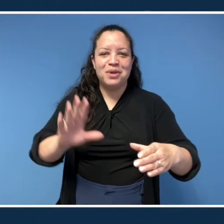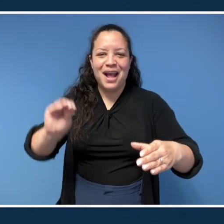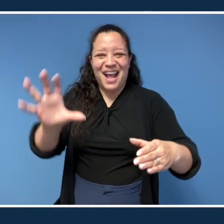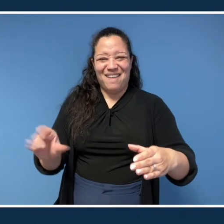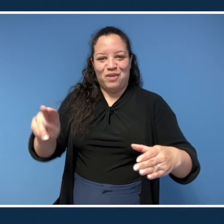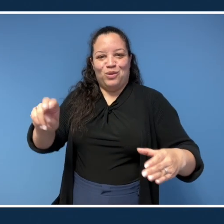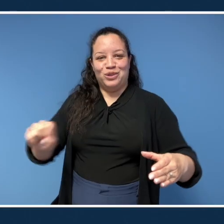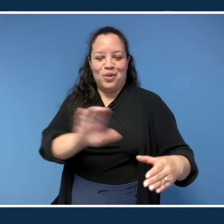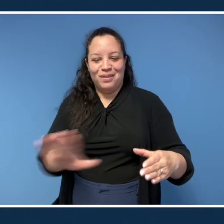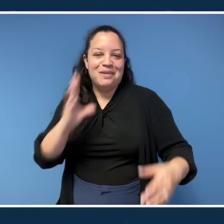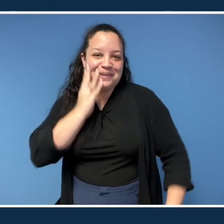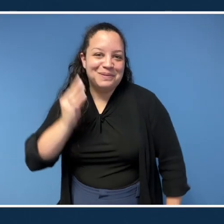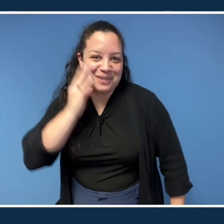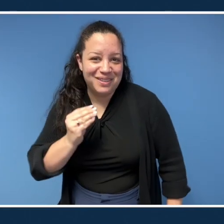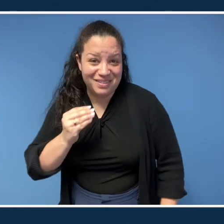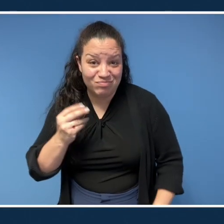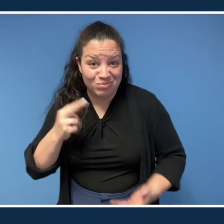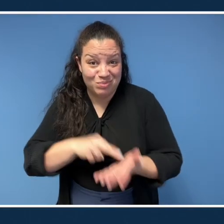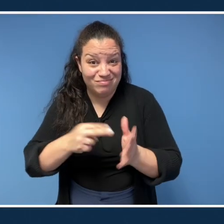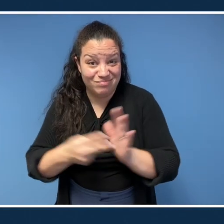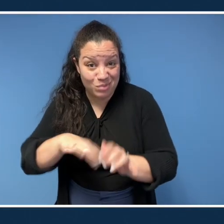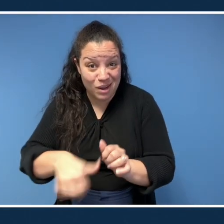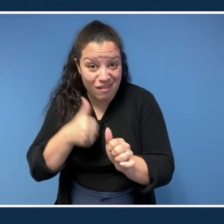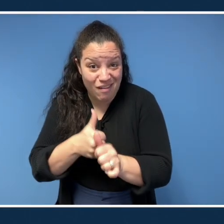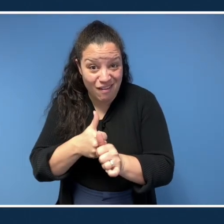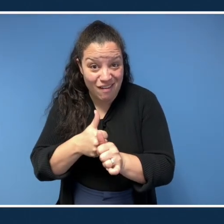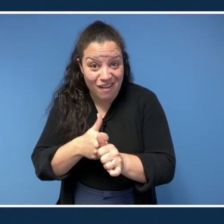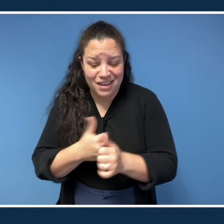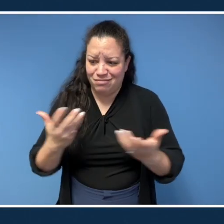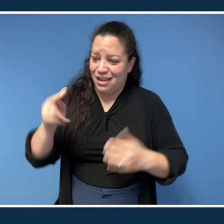That is intentional because here at NSC we do have a priority focus on the